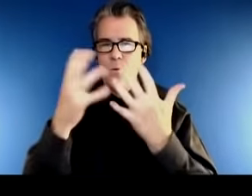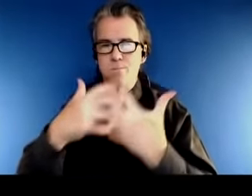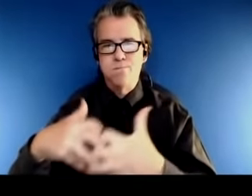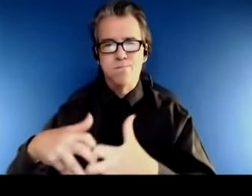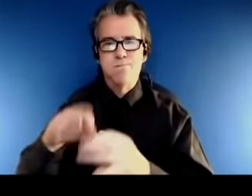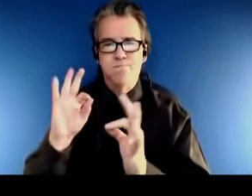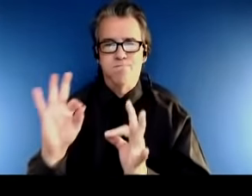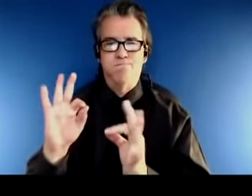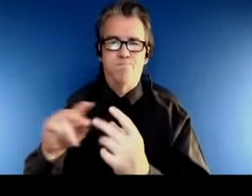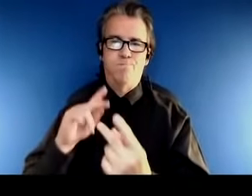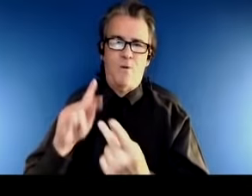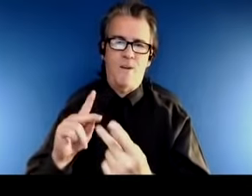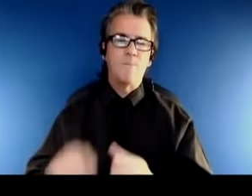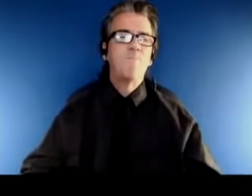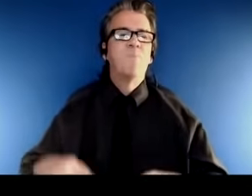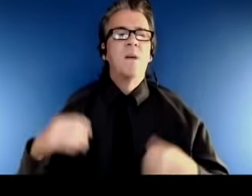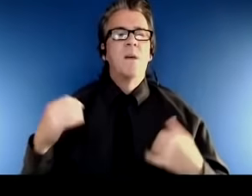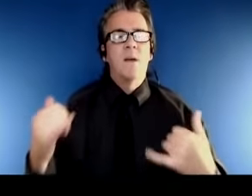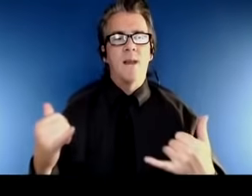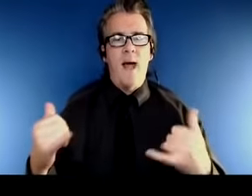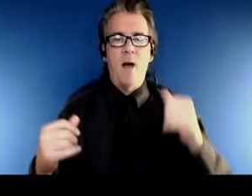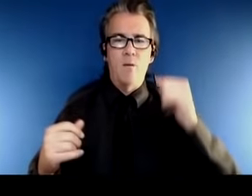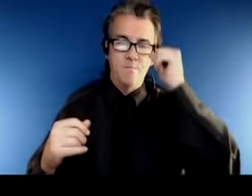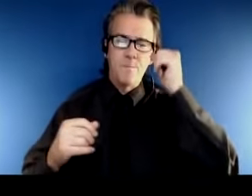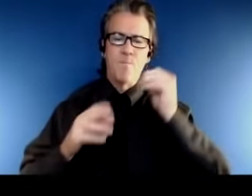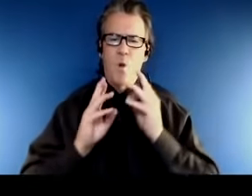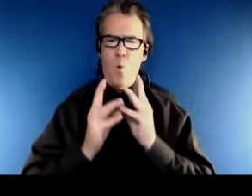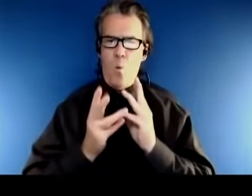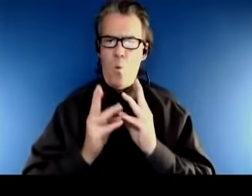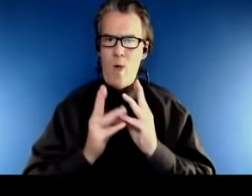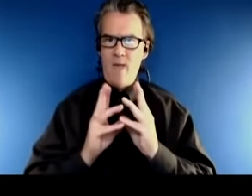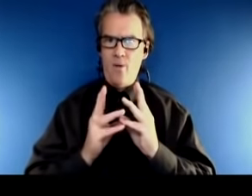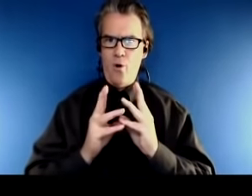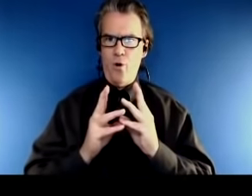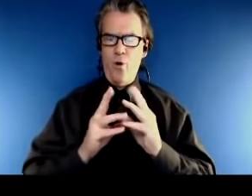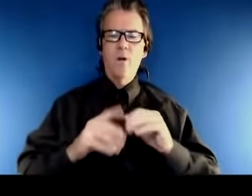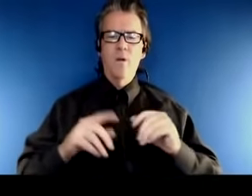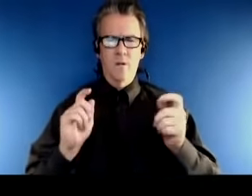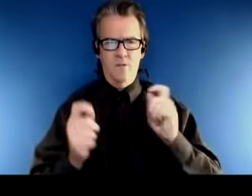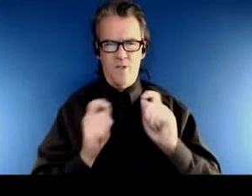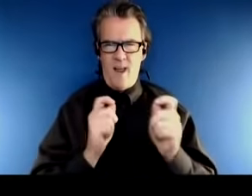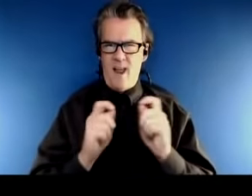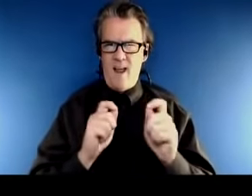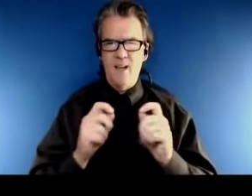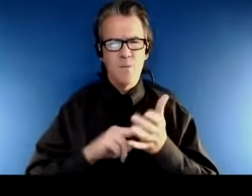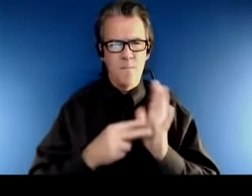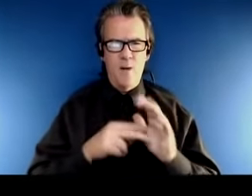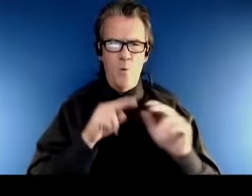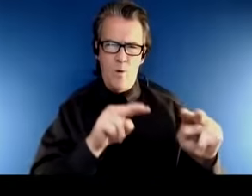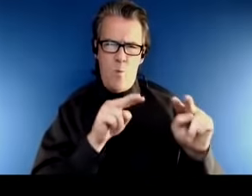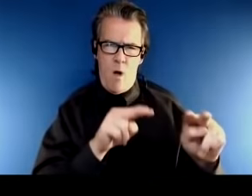So I'm confident that we're going to be able to be successful at that by end of day tomorrow. Great.